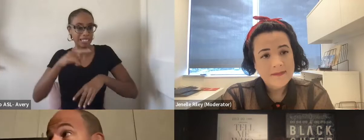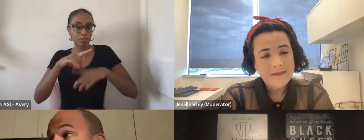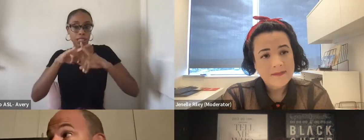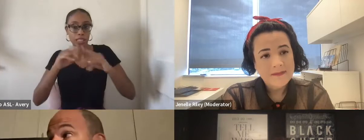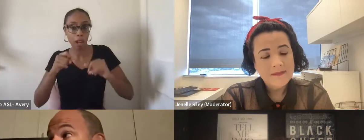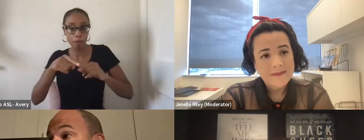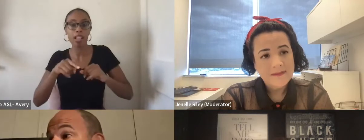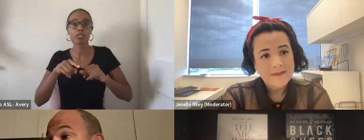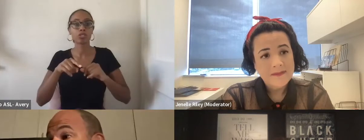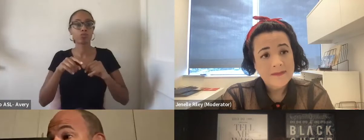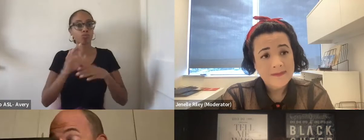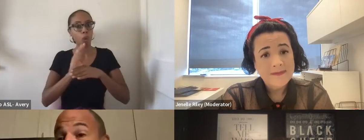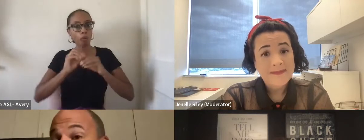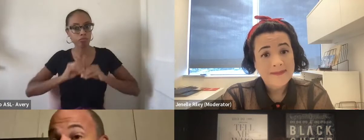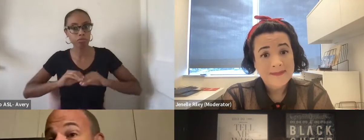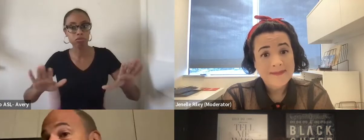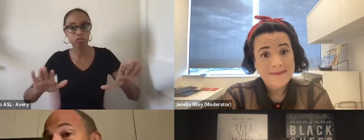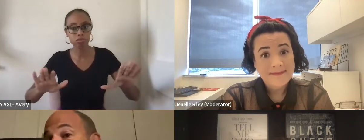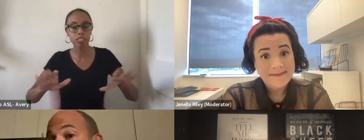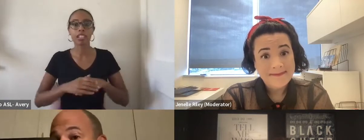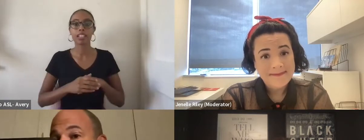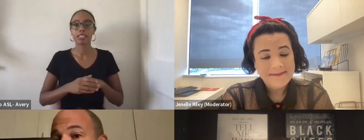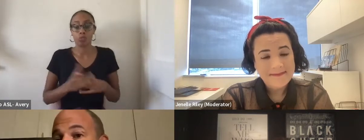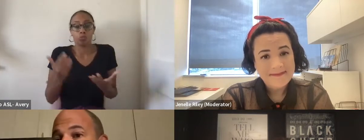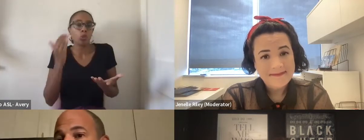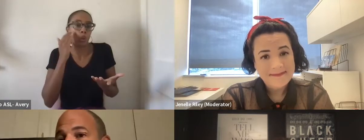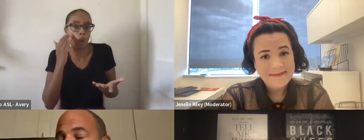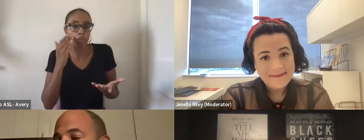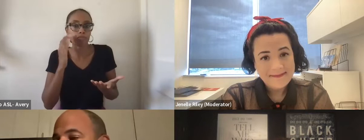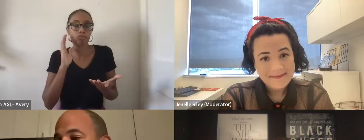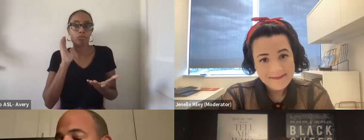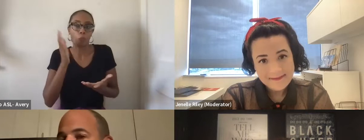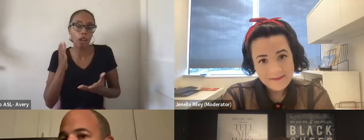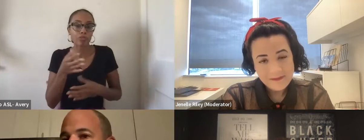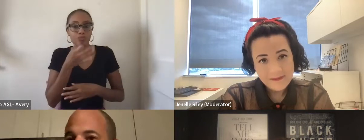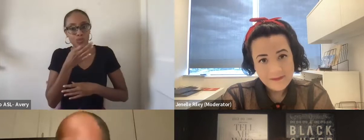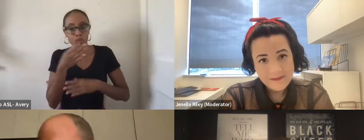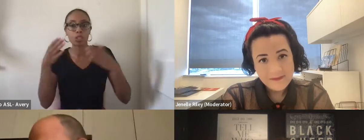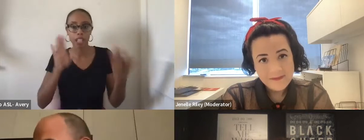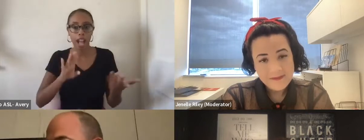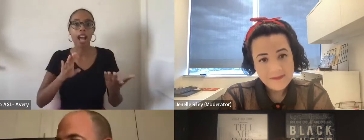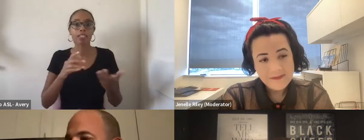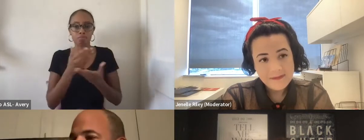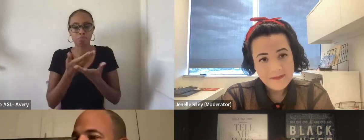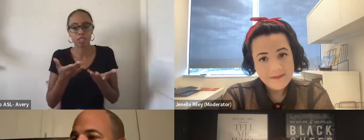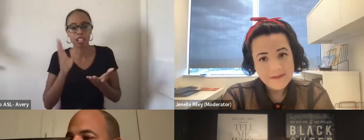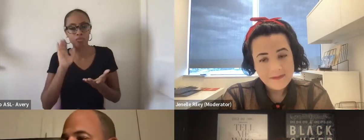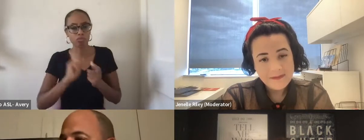And things were to shift, the mantel would be passed and that isn't what is happening now.